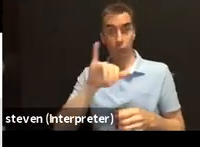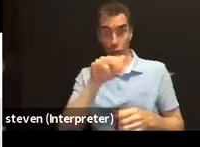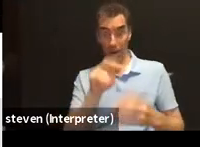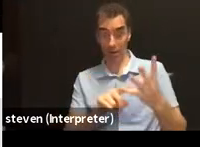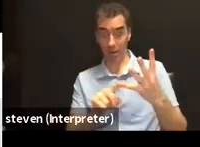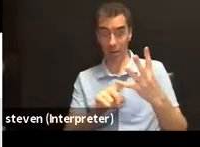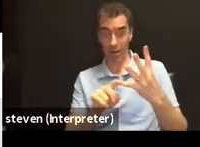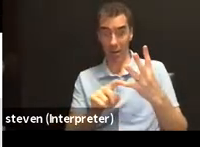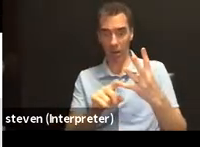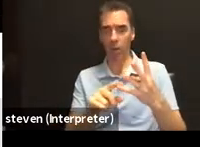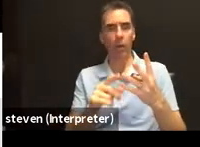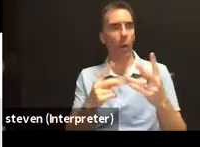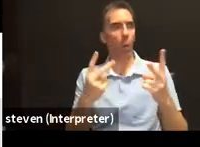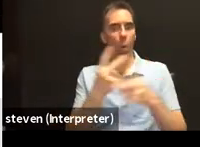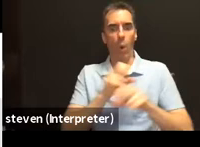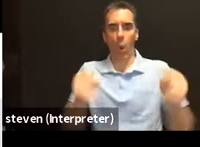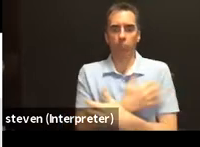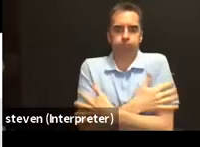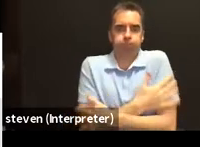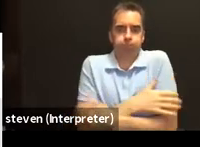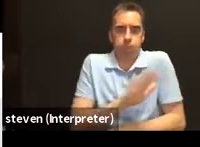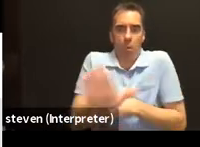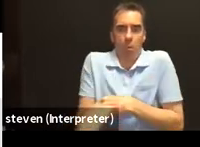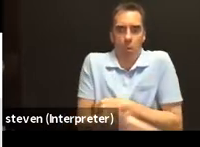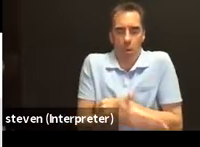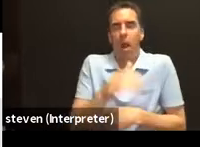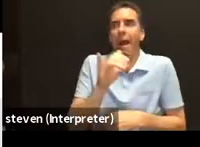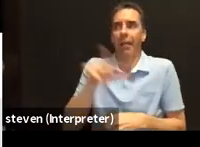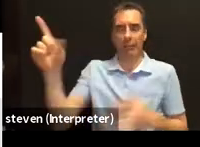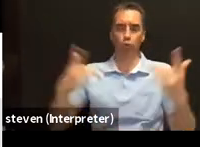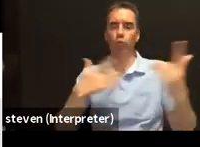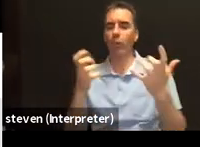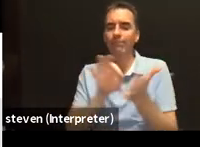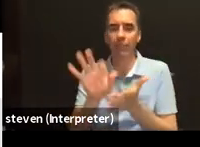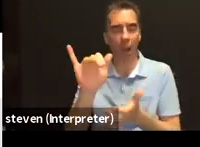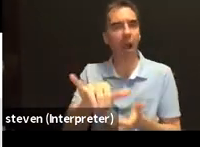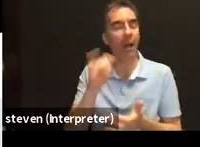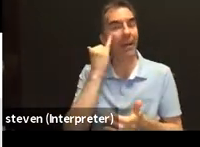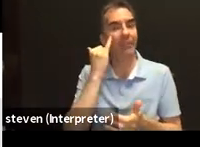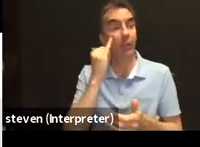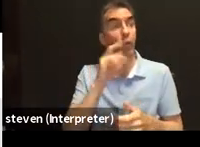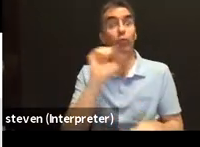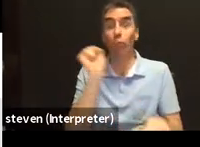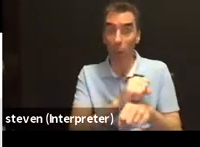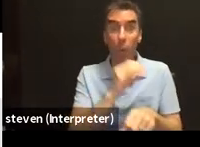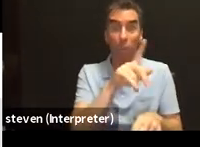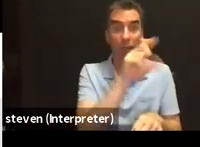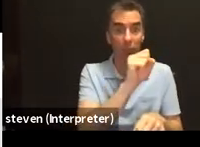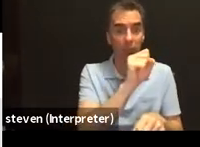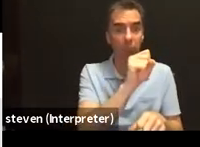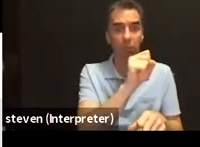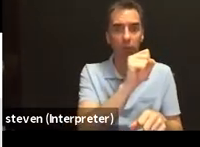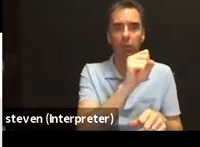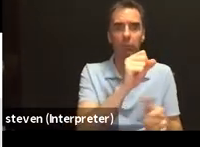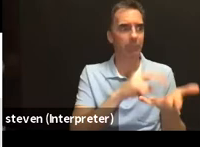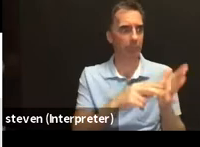maria.rodriguez: Of the winter and still for them is if someone is truly experiencing homelessness, you're either going to find on my non emergency shelter or they're literally going to be out in the street.